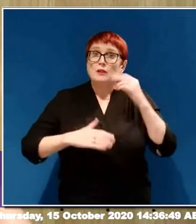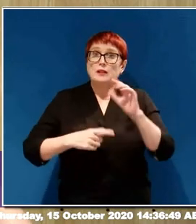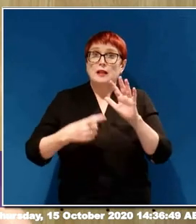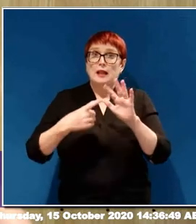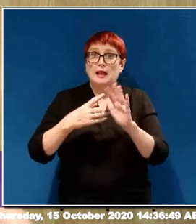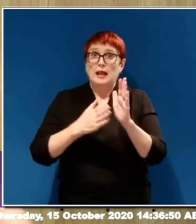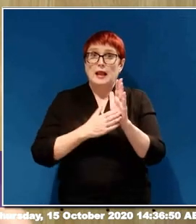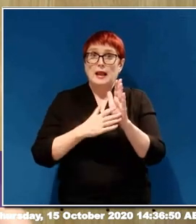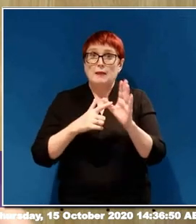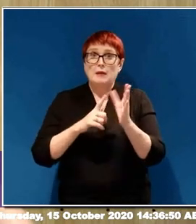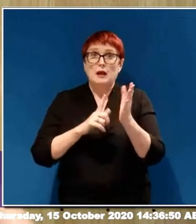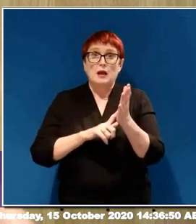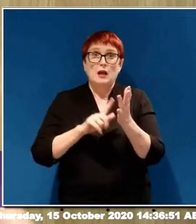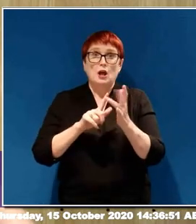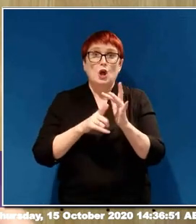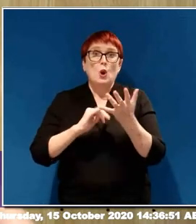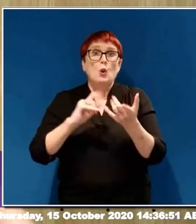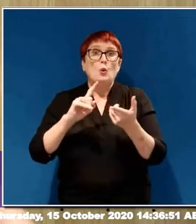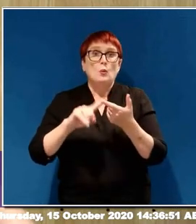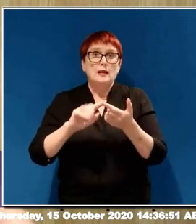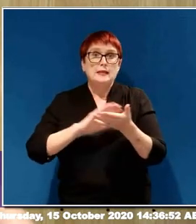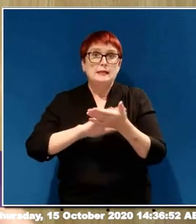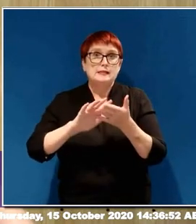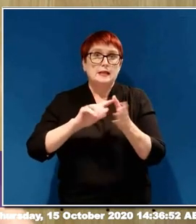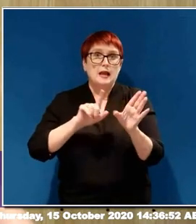You have a Bachelor of Education in Psychology, you are